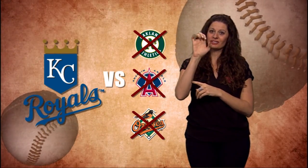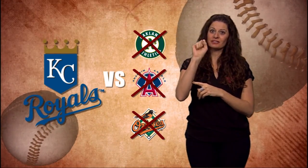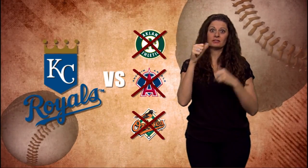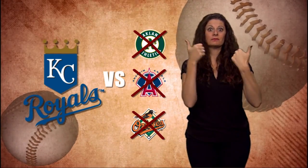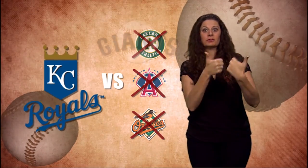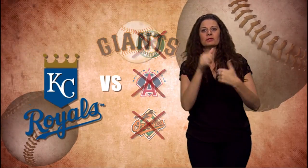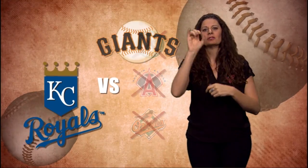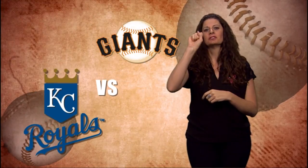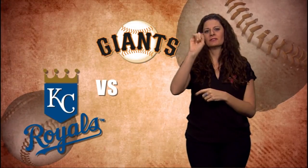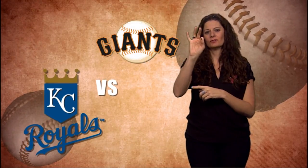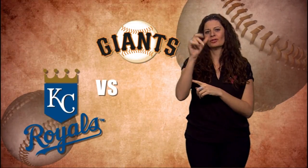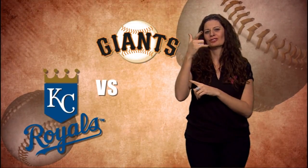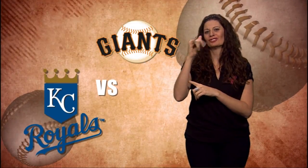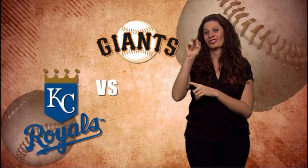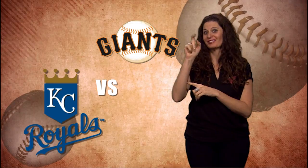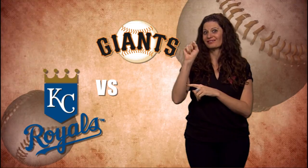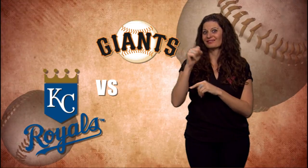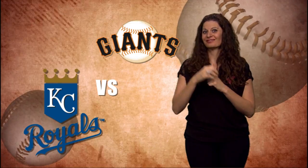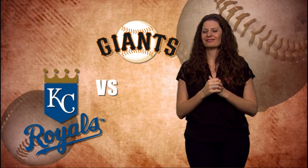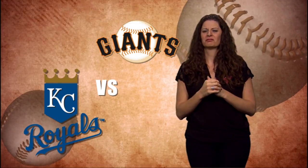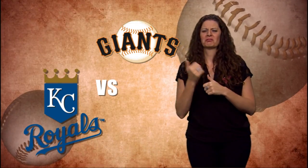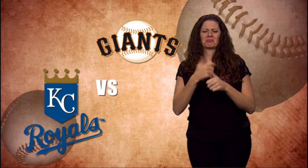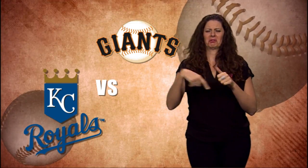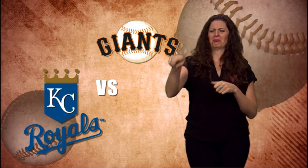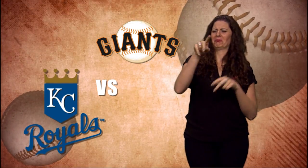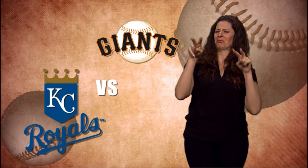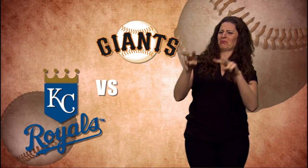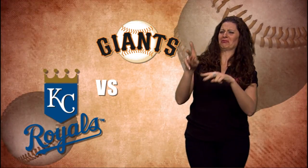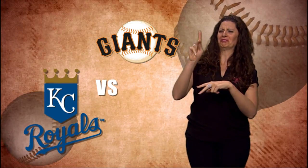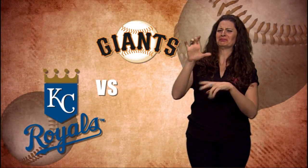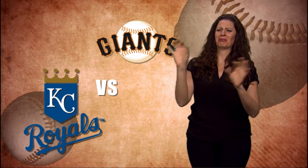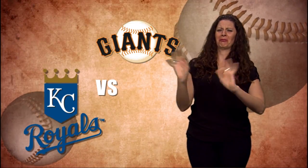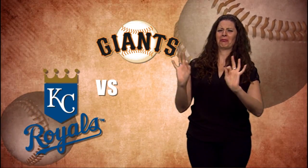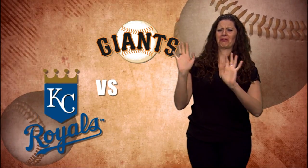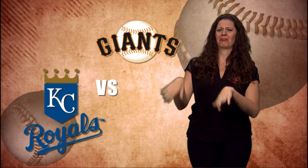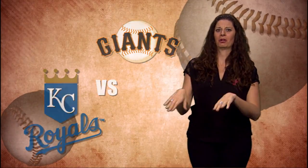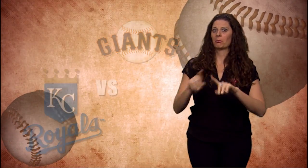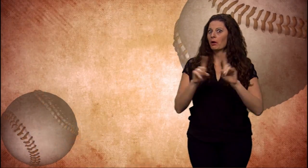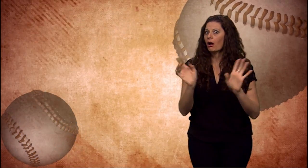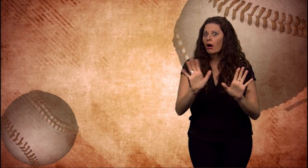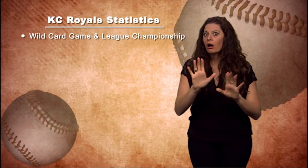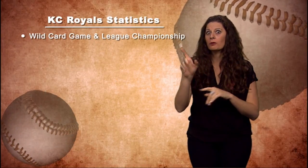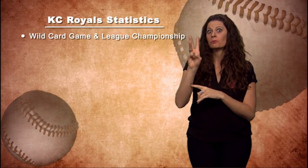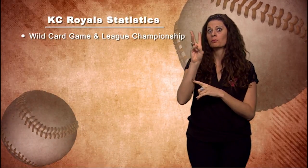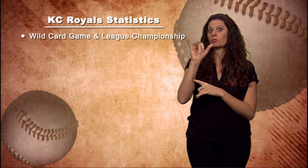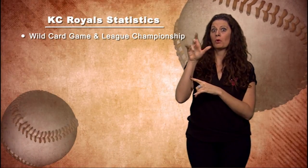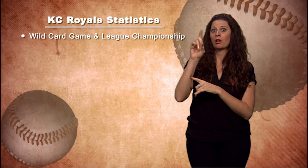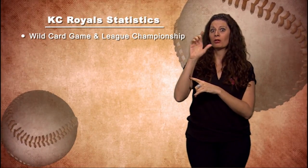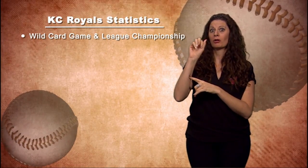Giants. Everyone is looking at this team because they are the underdogs. Kansas City is the